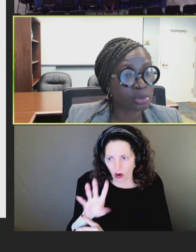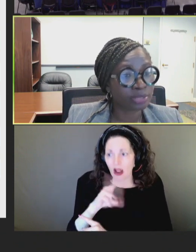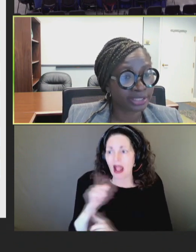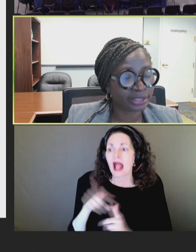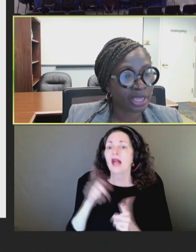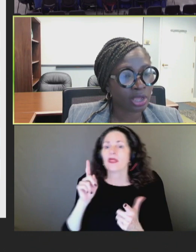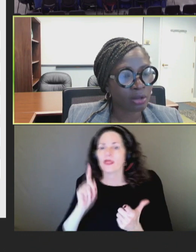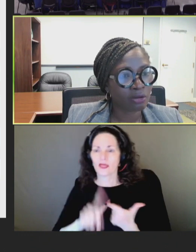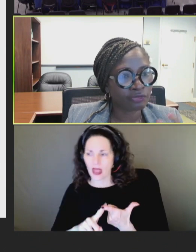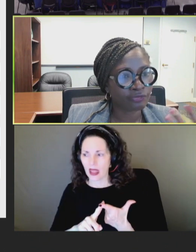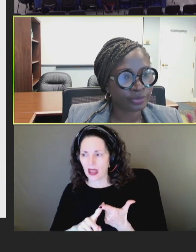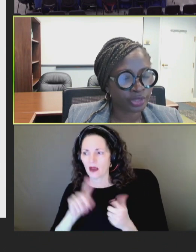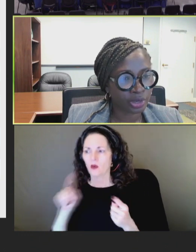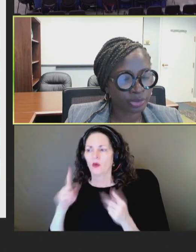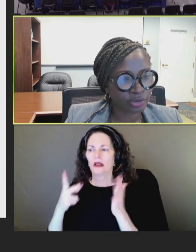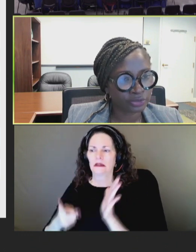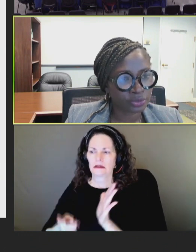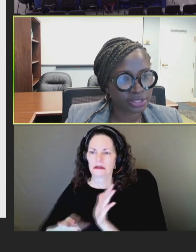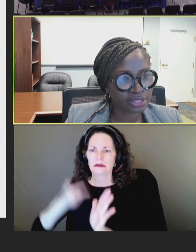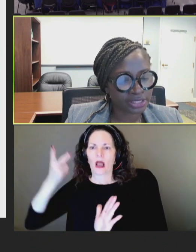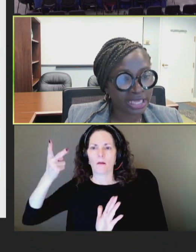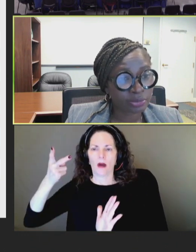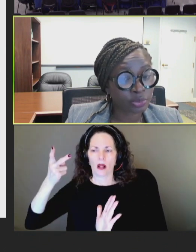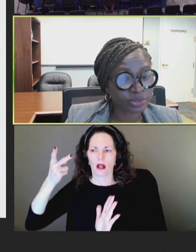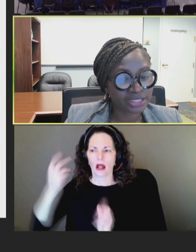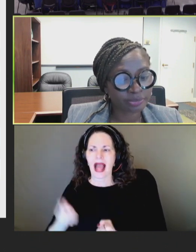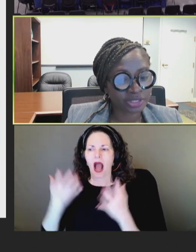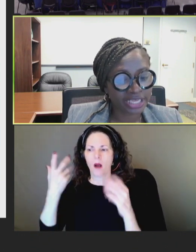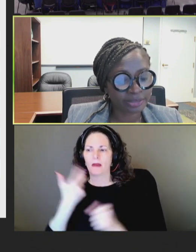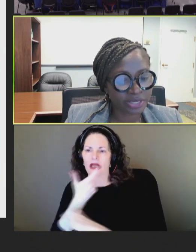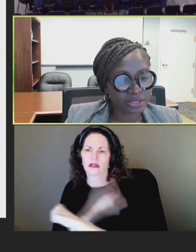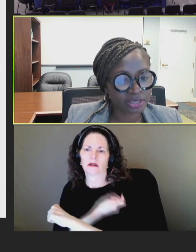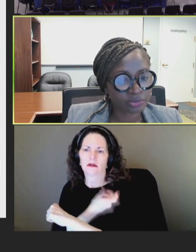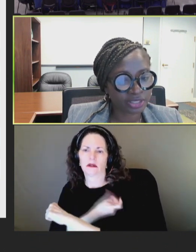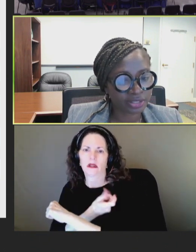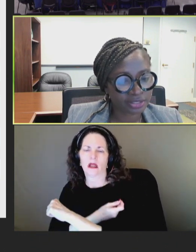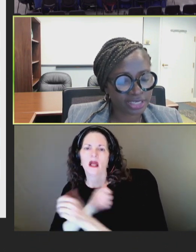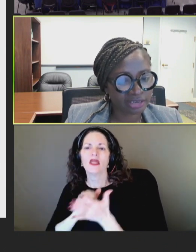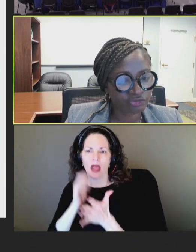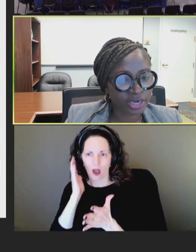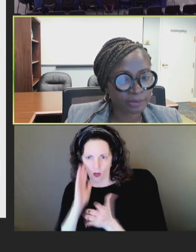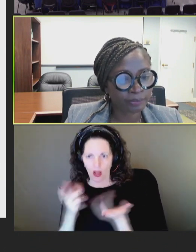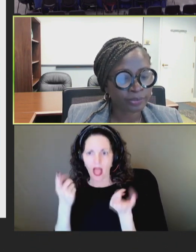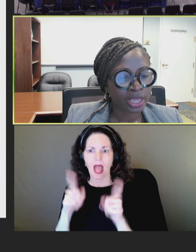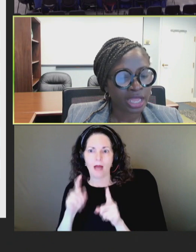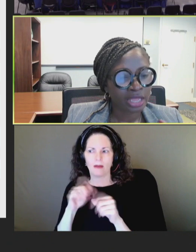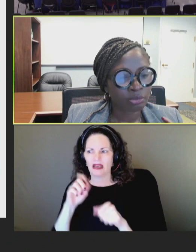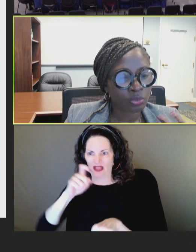doubling of the number of doses that will be typically administered within this timeframe.